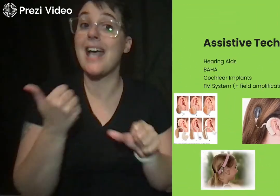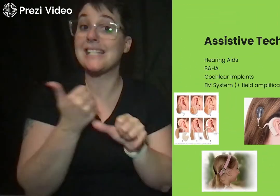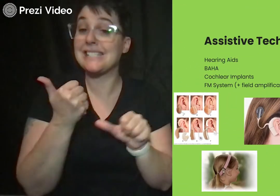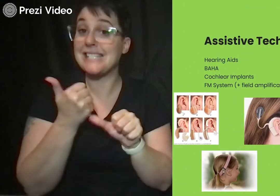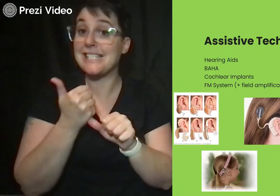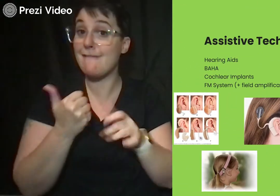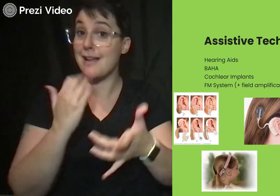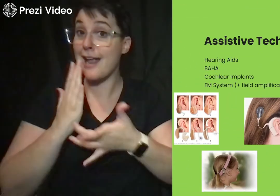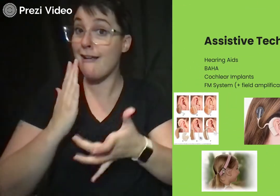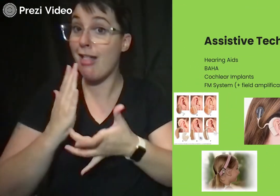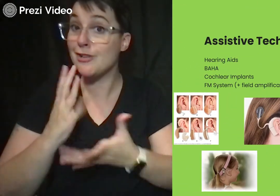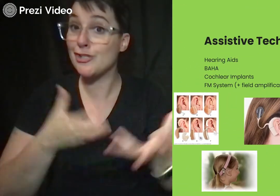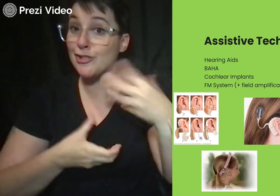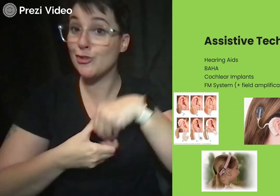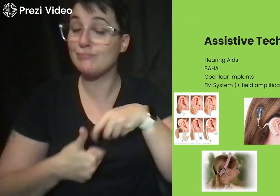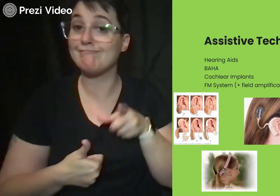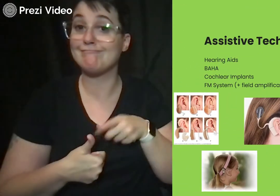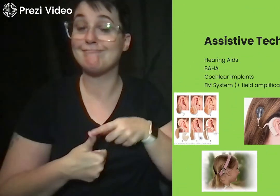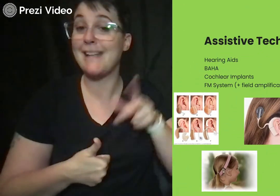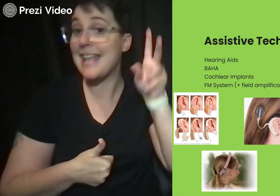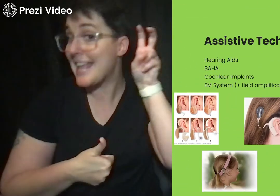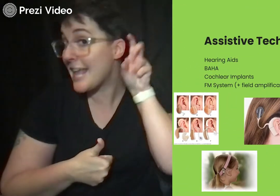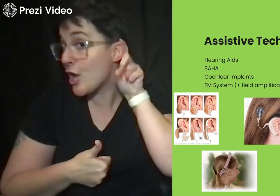Assistive Technology you might see in the classroom includes: